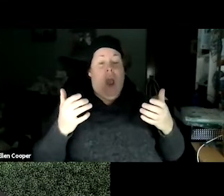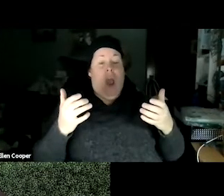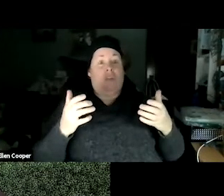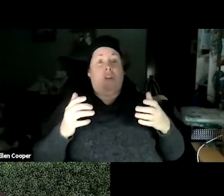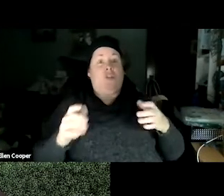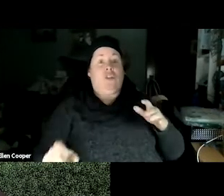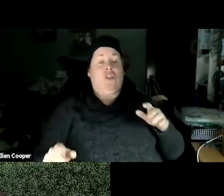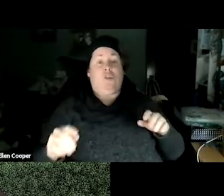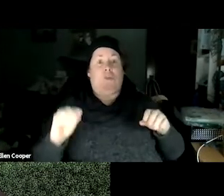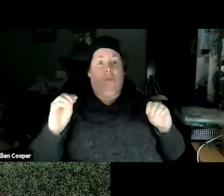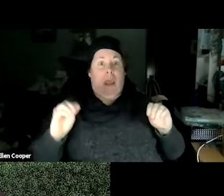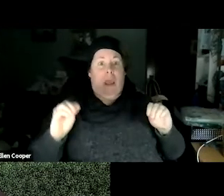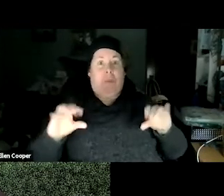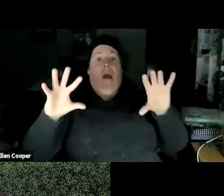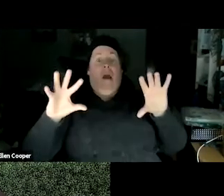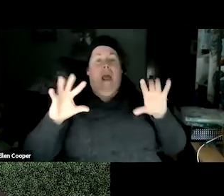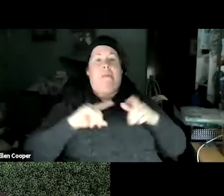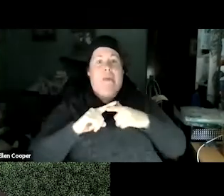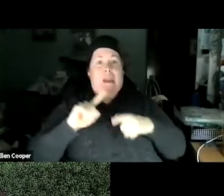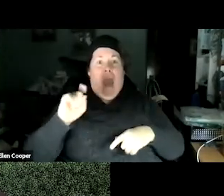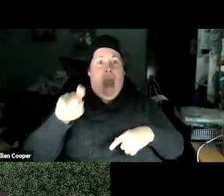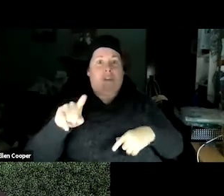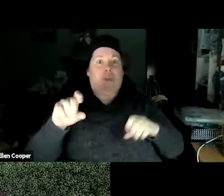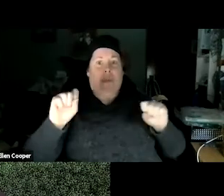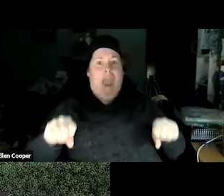We already wrote questions for you in the class of its kind of part of our prep work.